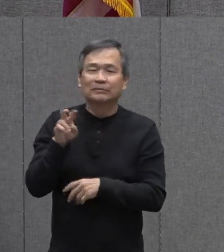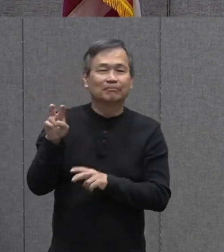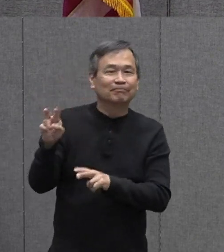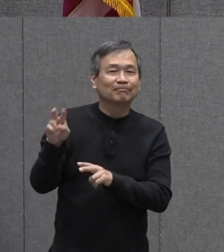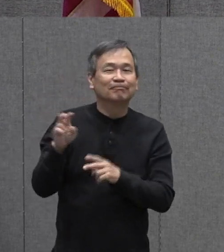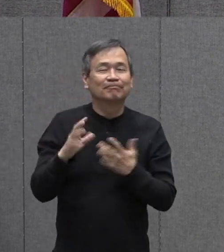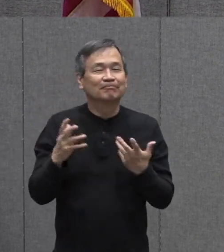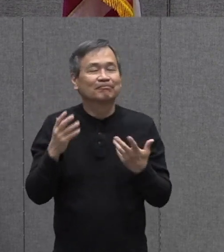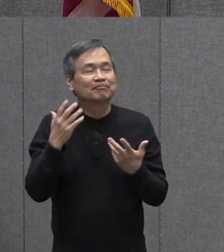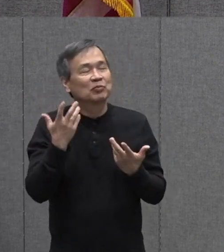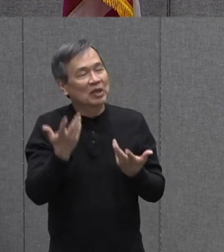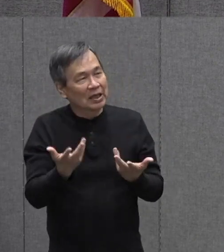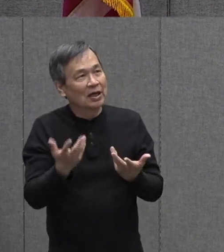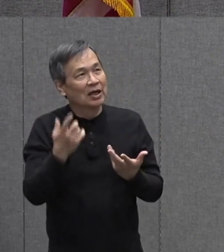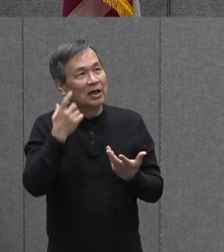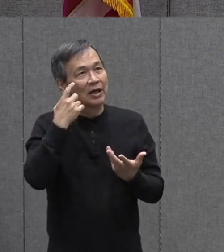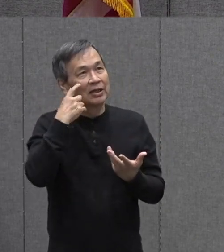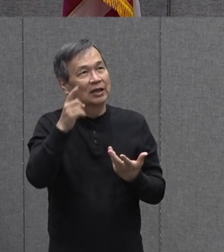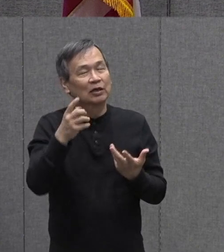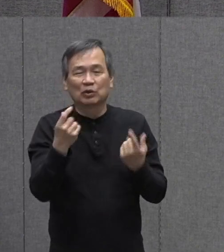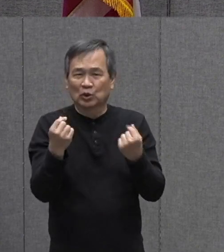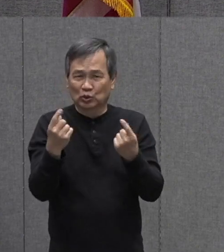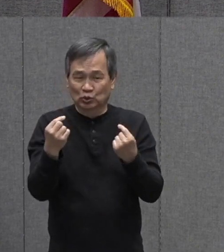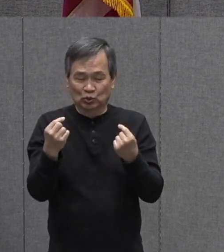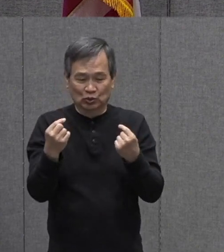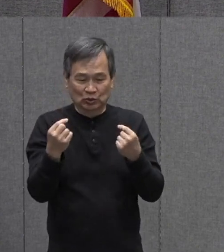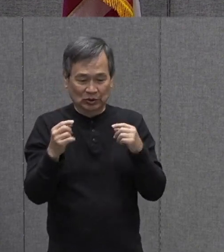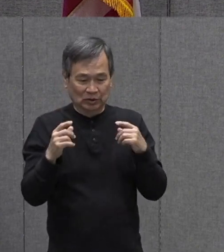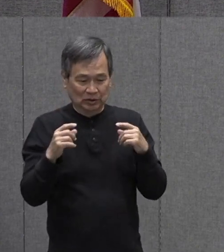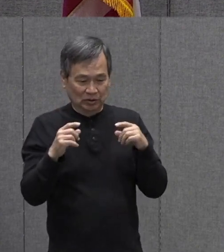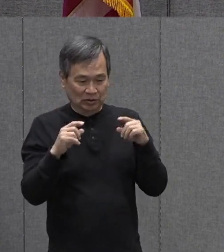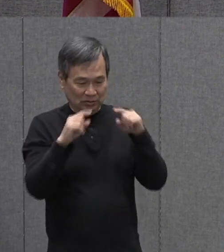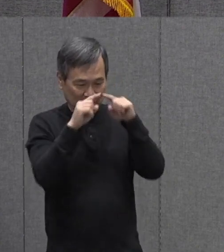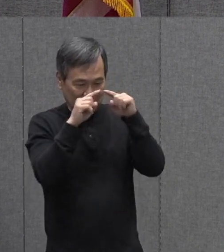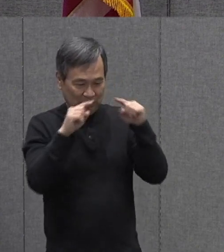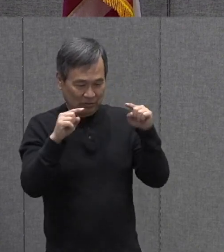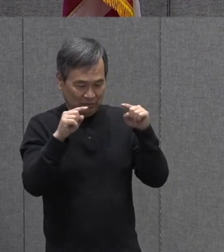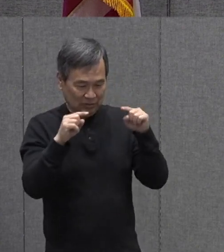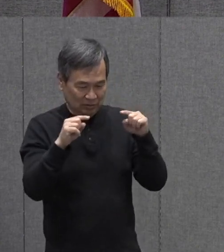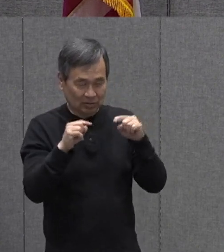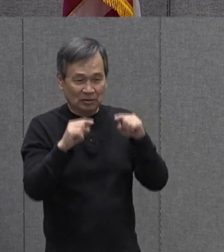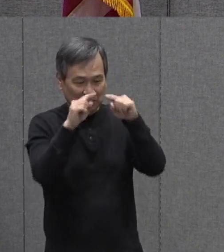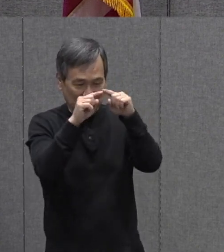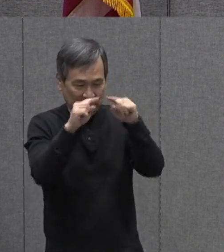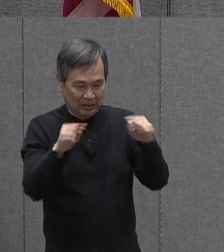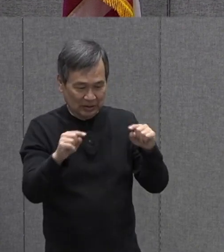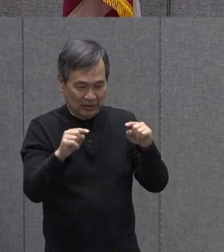So I'm gonna draw triangles that go up and down to indicate mountains on my map.